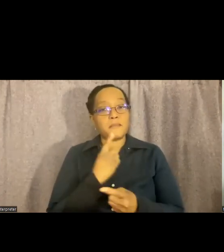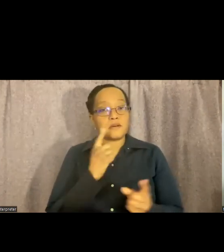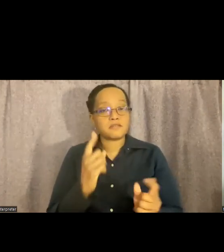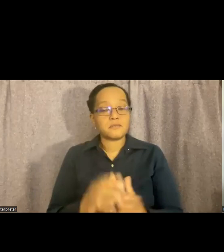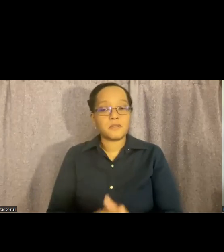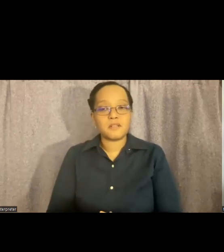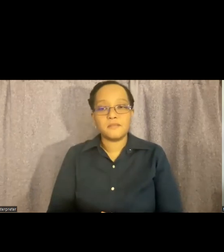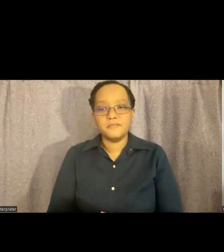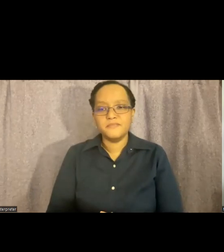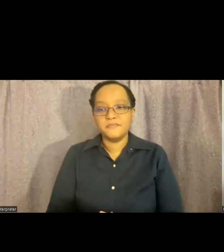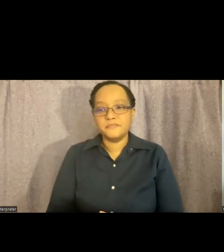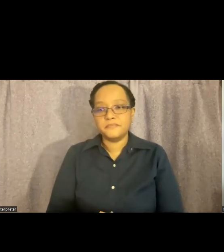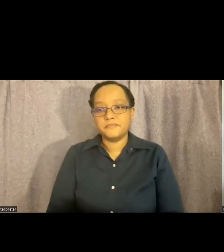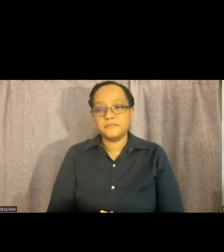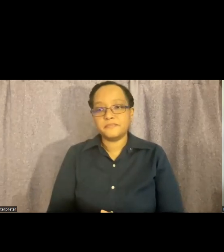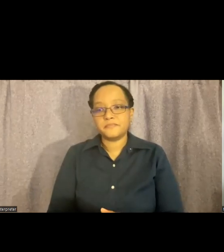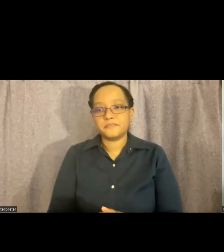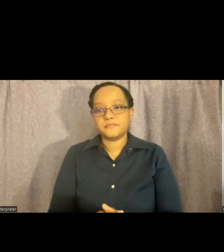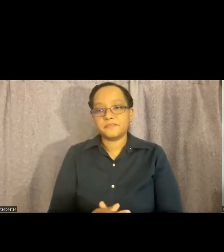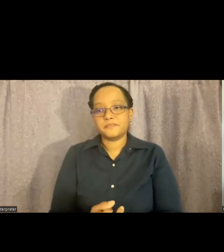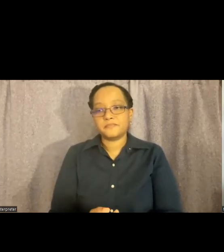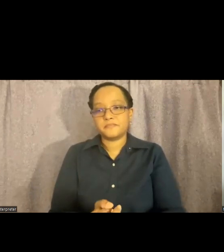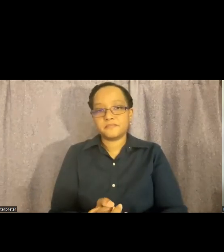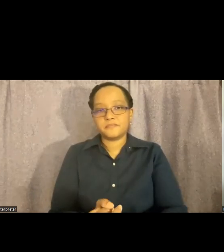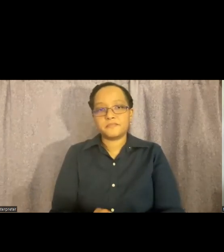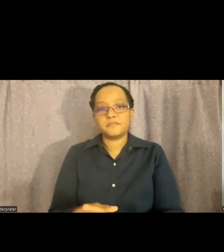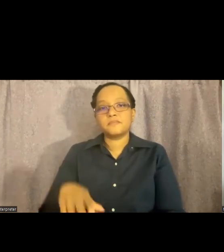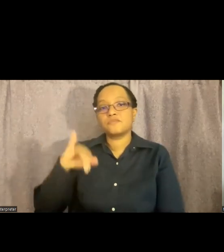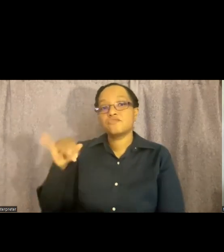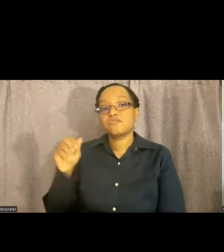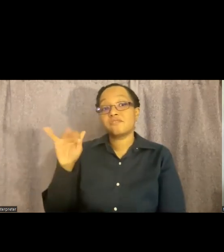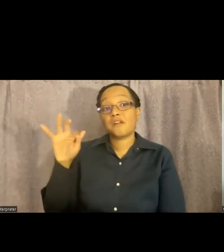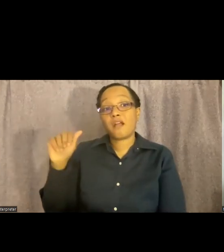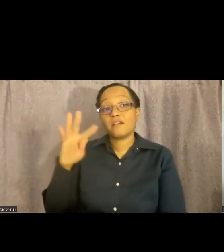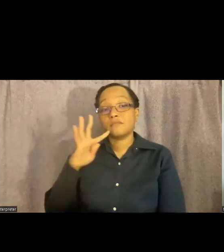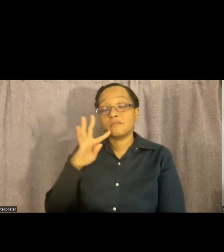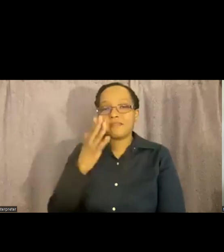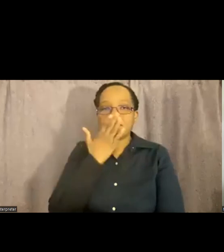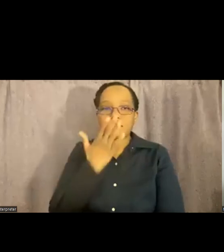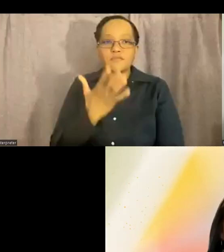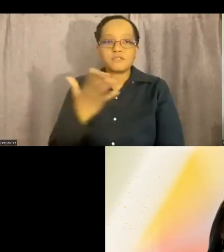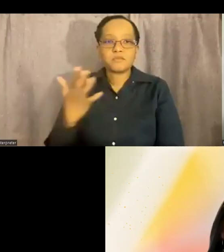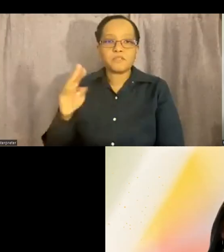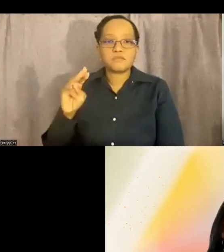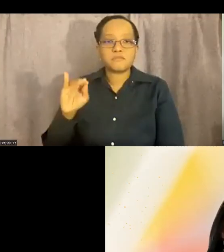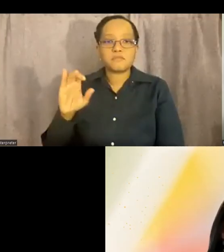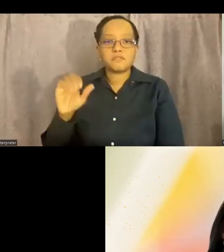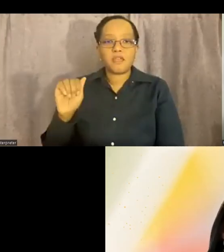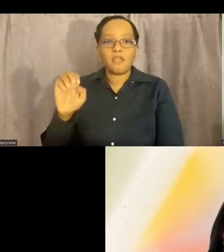Thank you so much Michaela, we appreciate that.